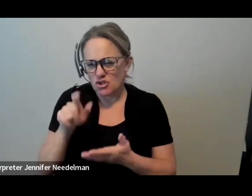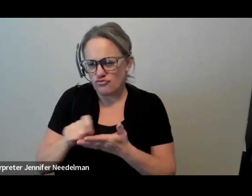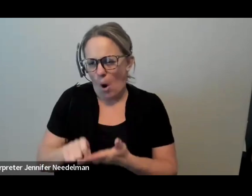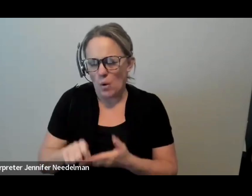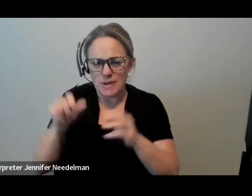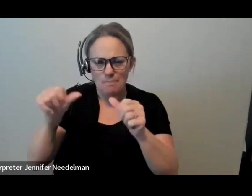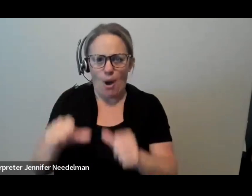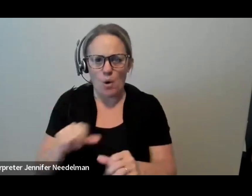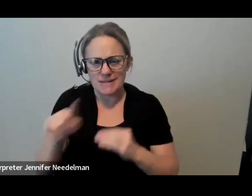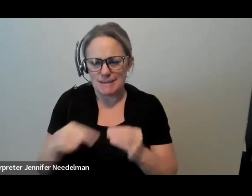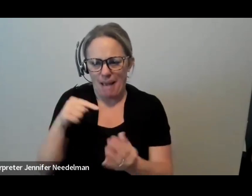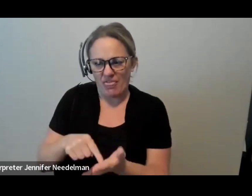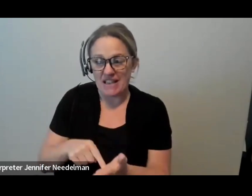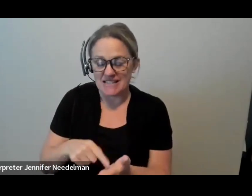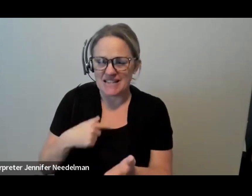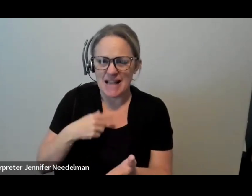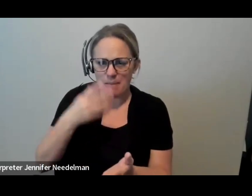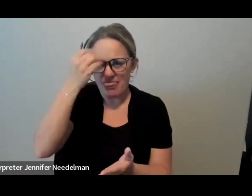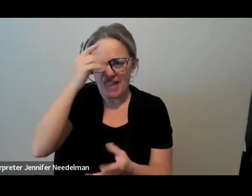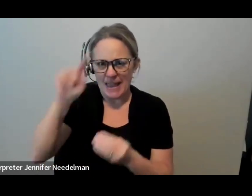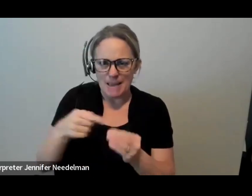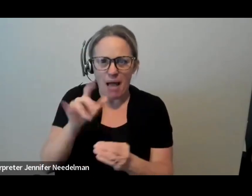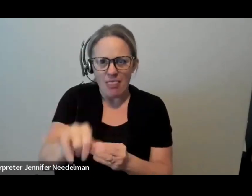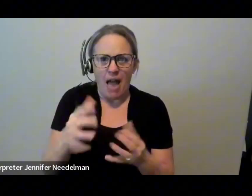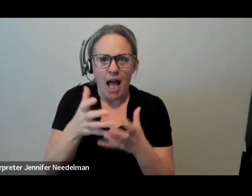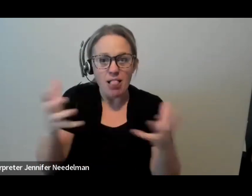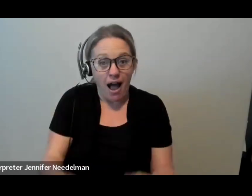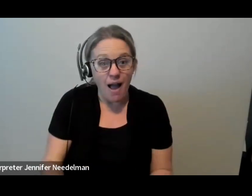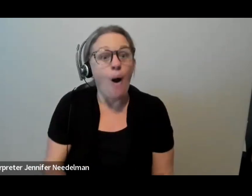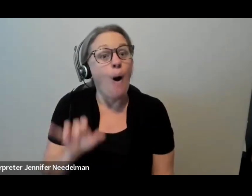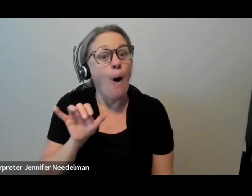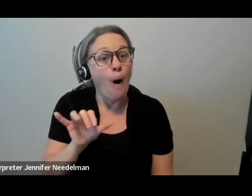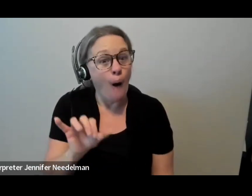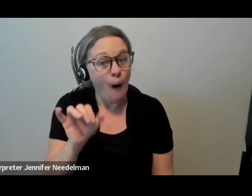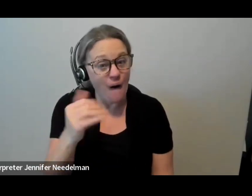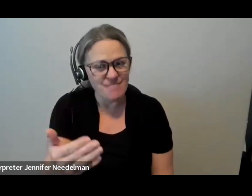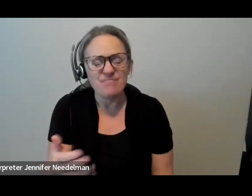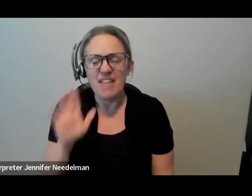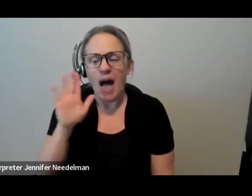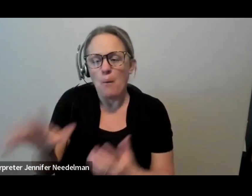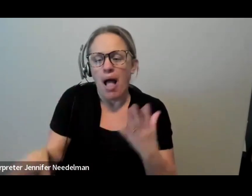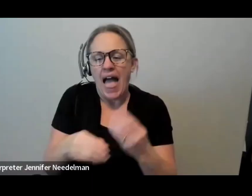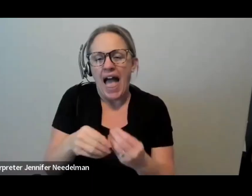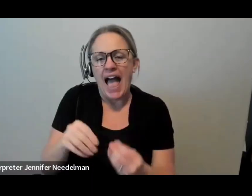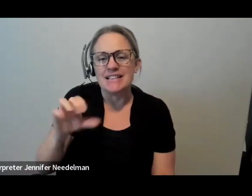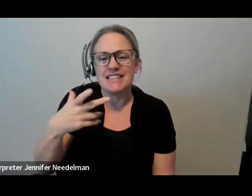because I've been thinking about it a lot. Oh, Okay, there we go. Yeah, I'll put it in the chat and people can let me know what they think.